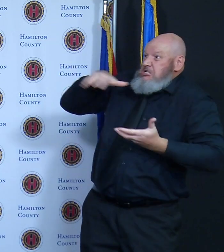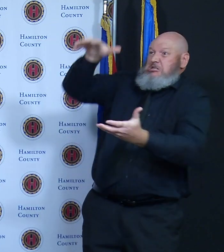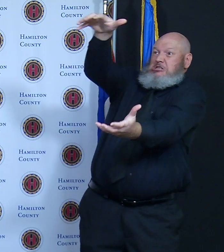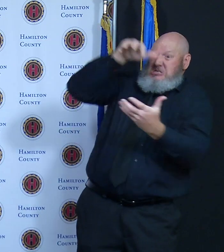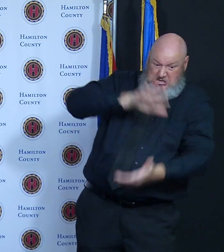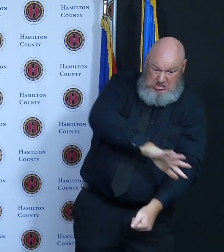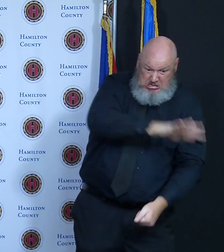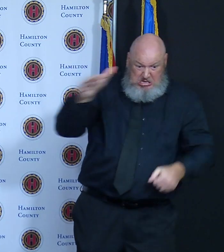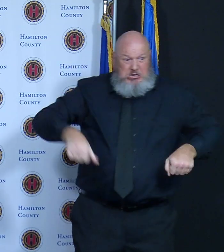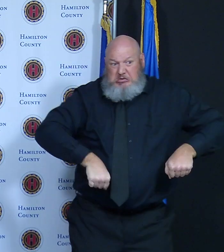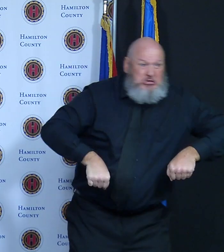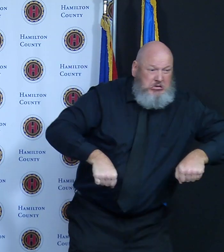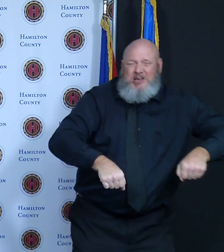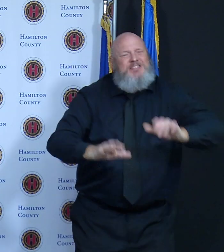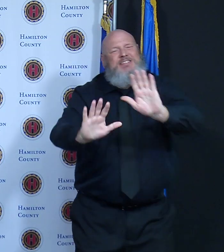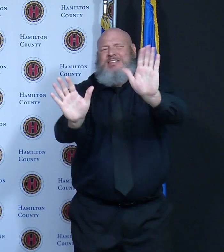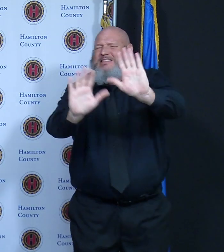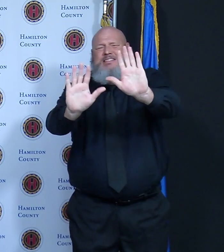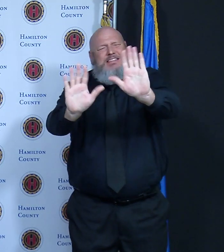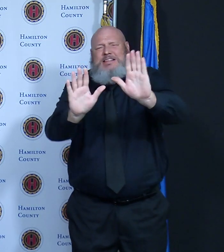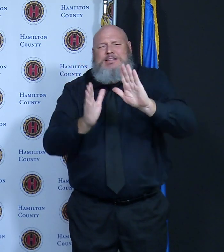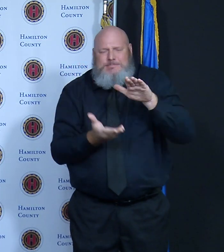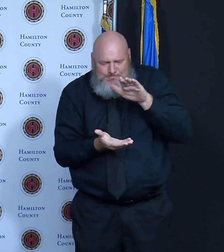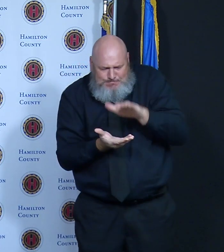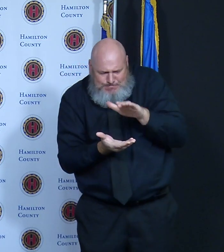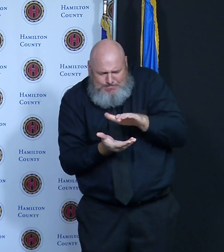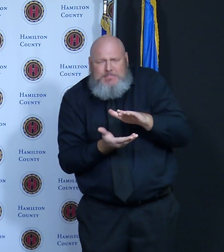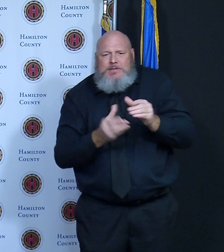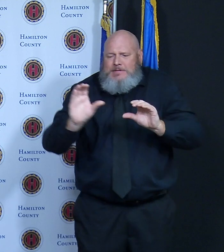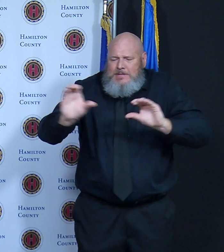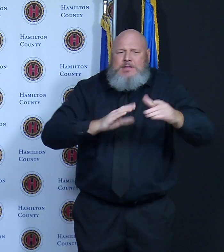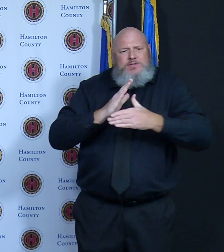things are available and we're asking people not to hoard and finally